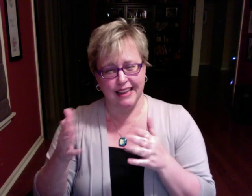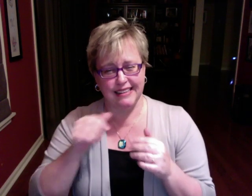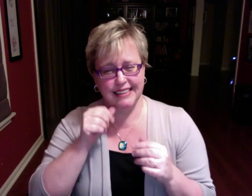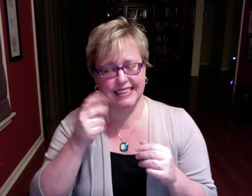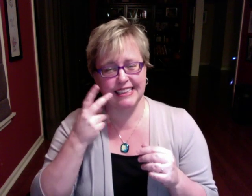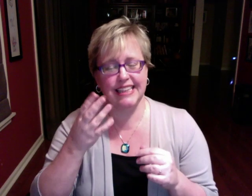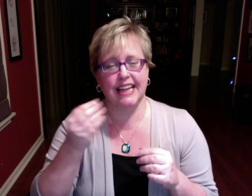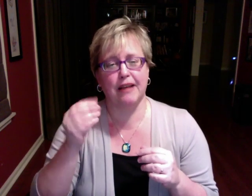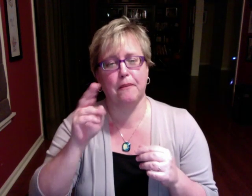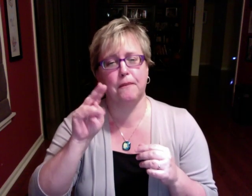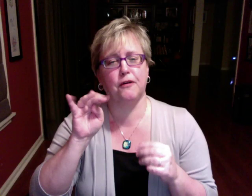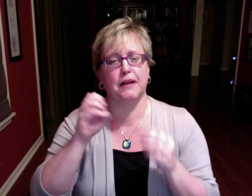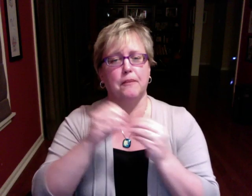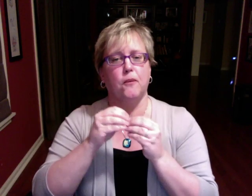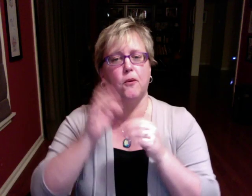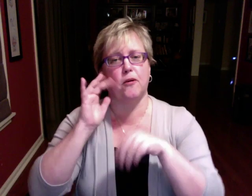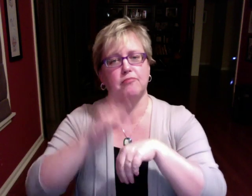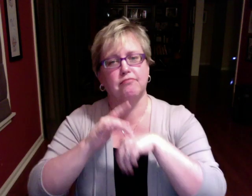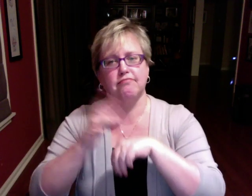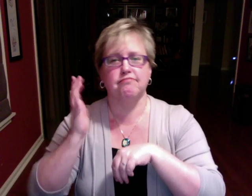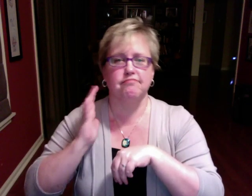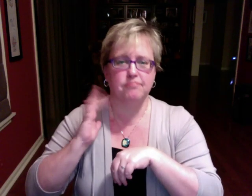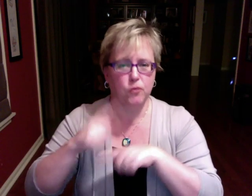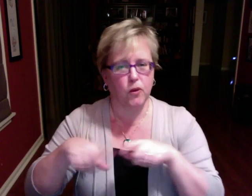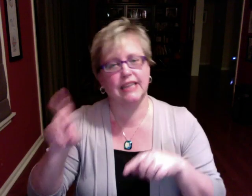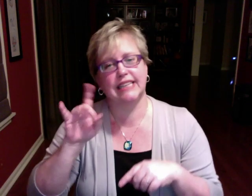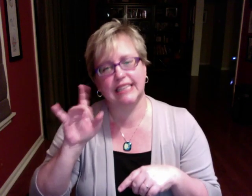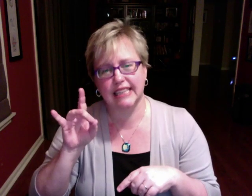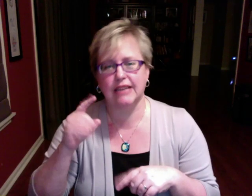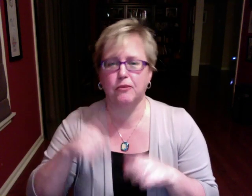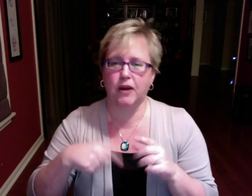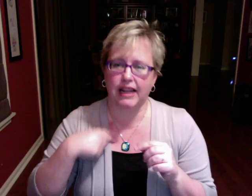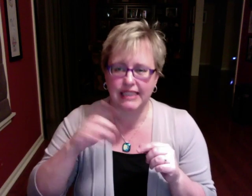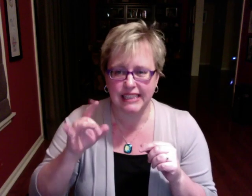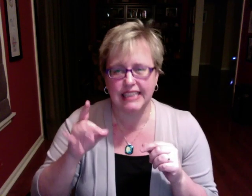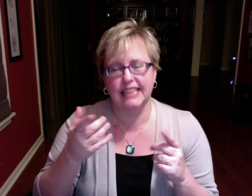Bernie seems to be more focused on what he did in the past, things he accomplished.